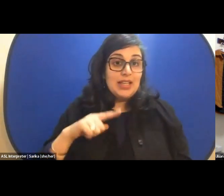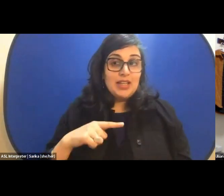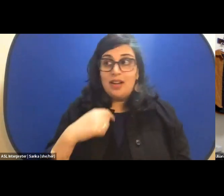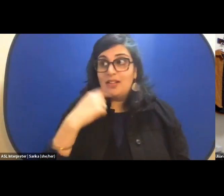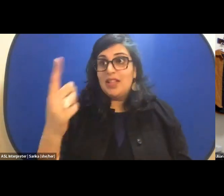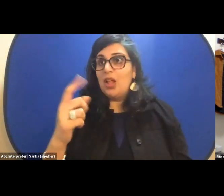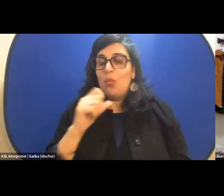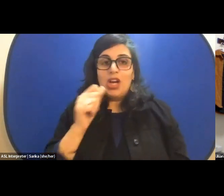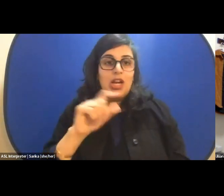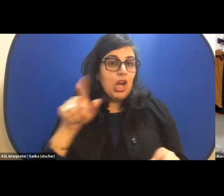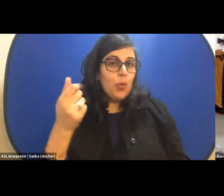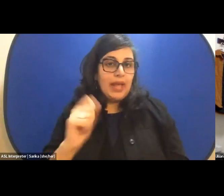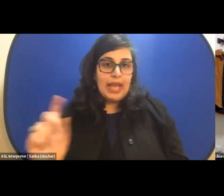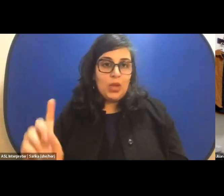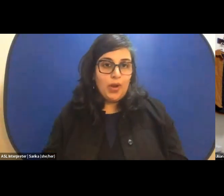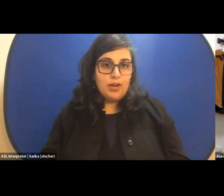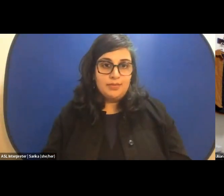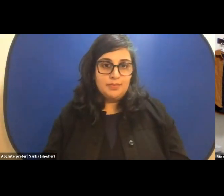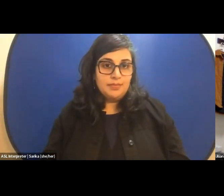us still. Which is why we're all going to show up on